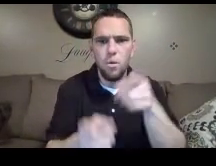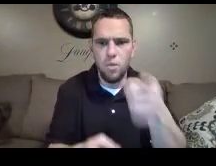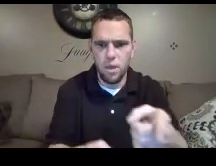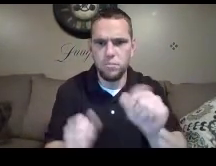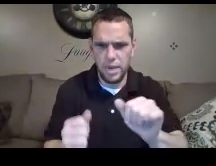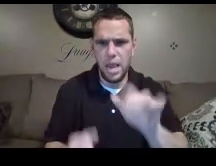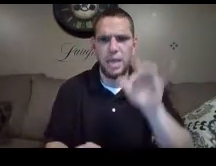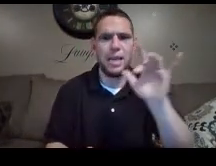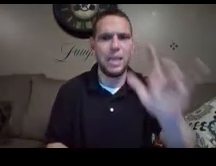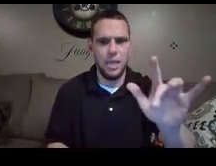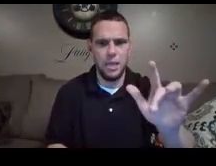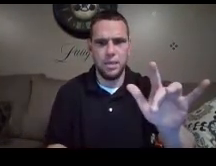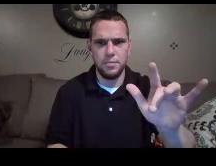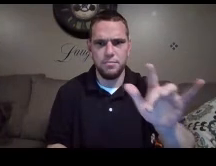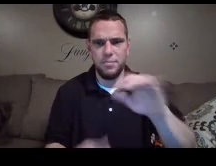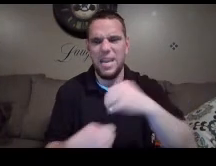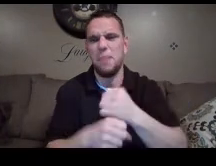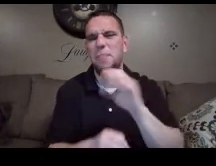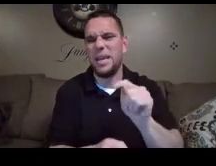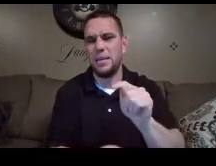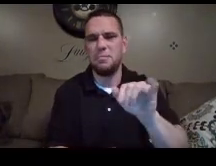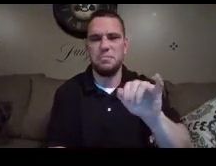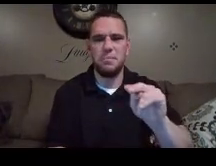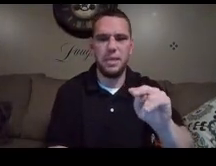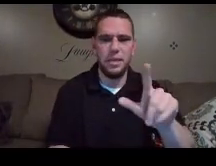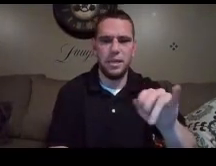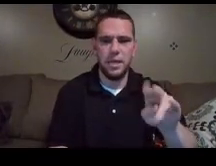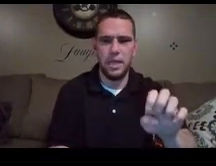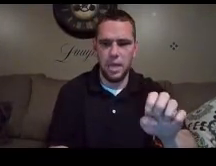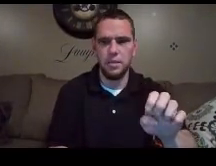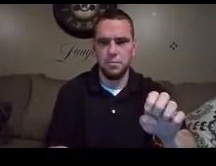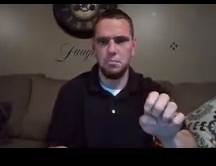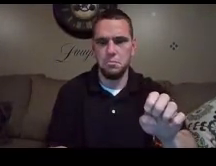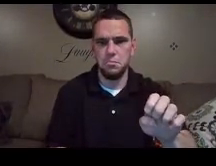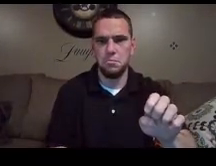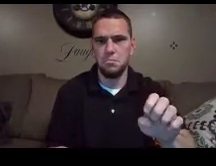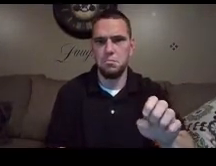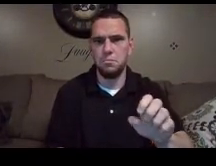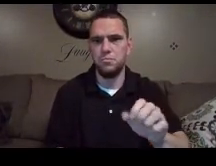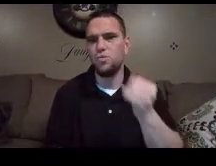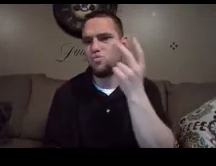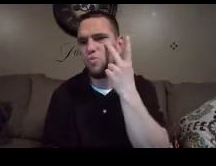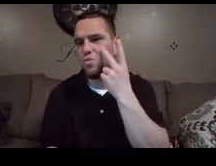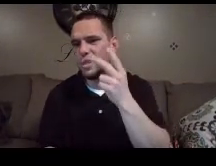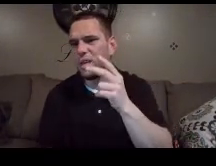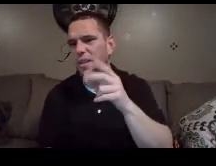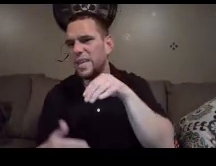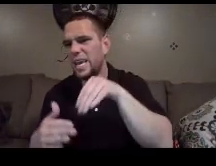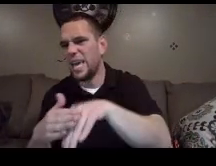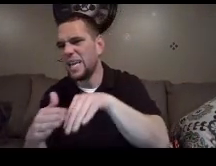And if we look again in our accessibility pane, we'll note that has now cleared up those errors.